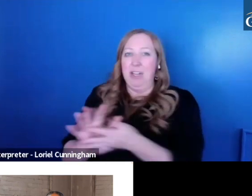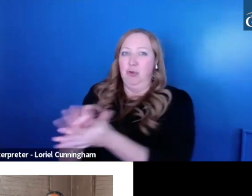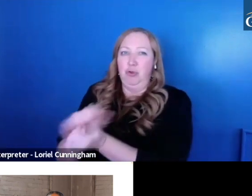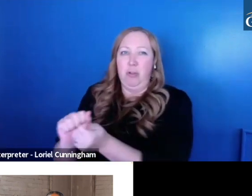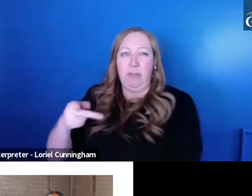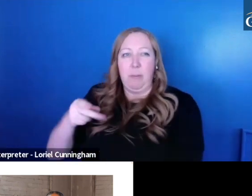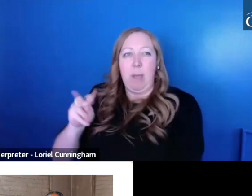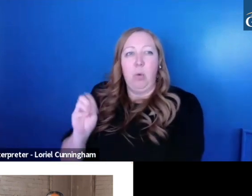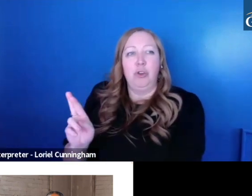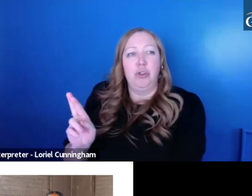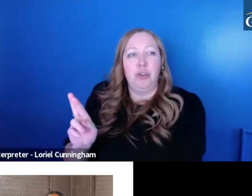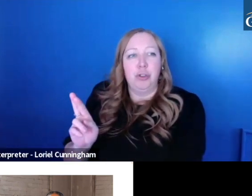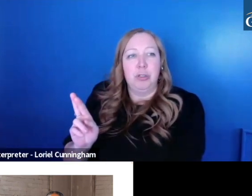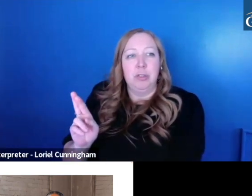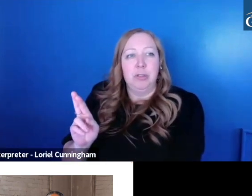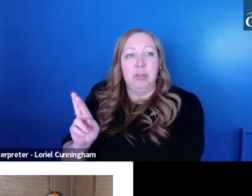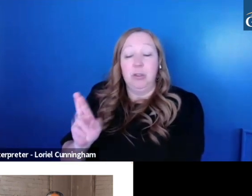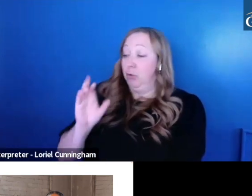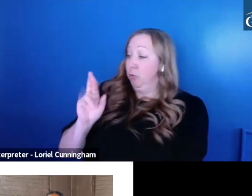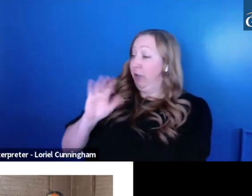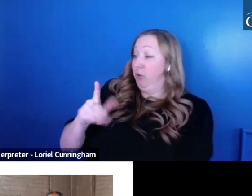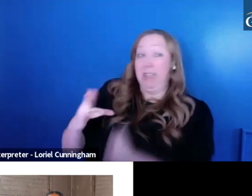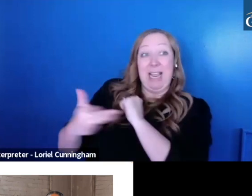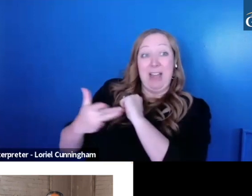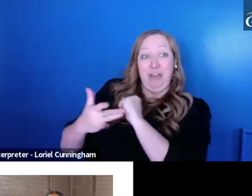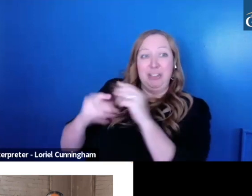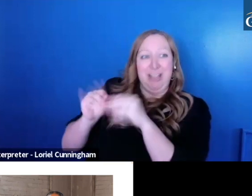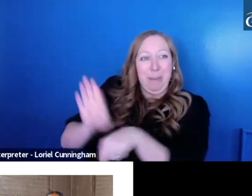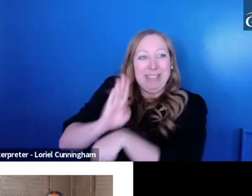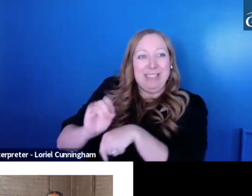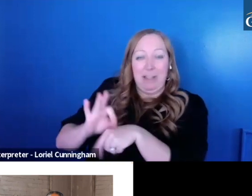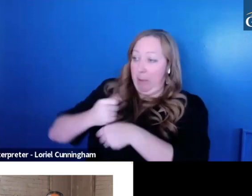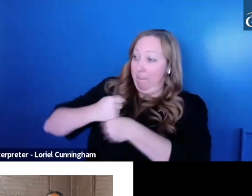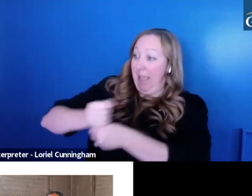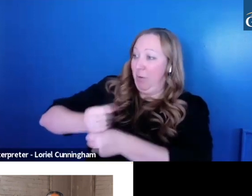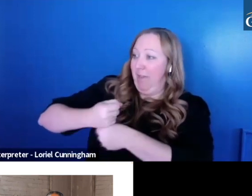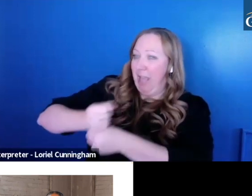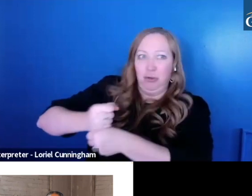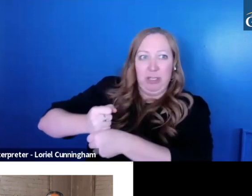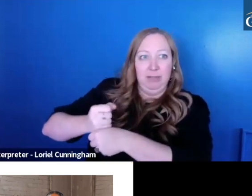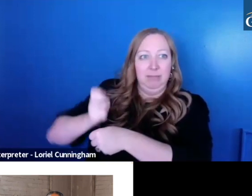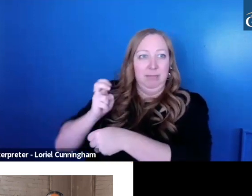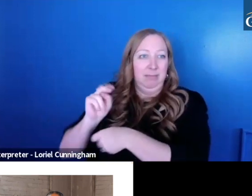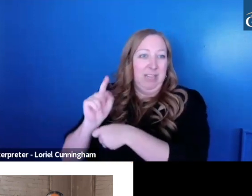business of manufacturing natures, that they are amnesic